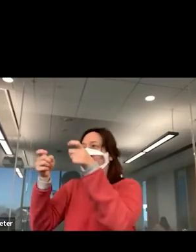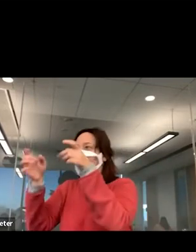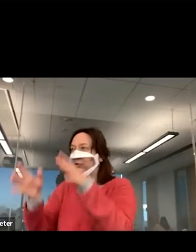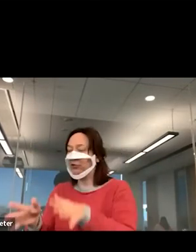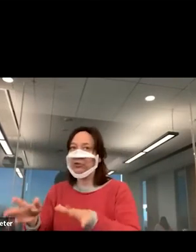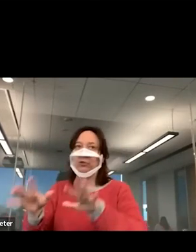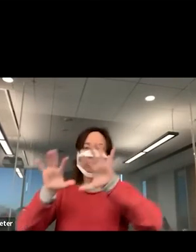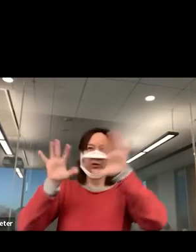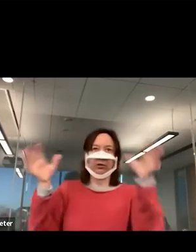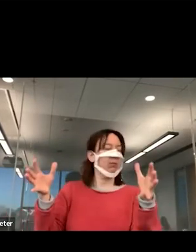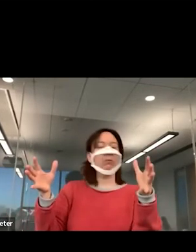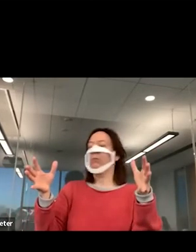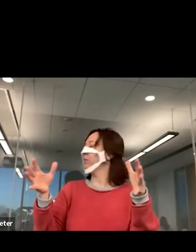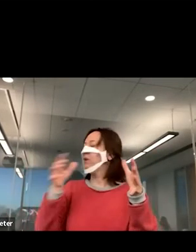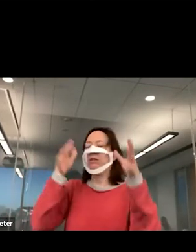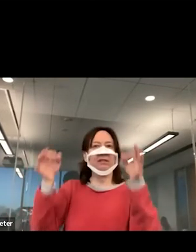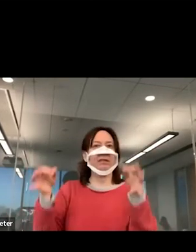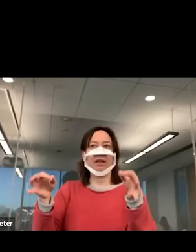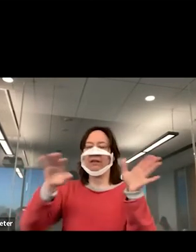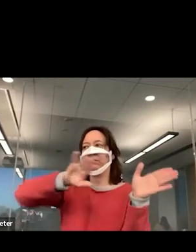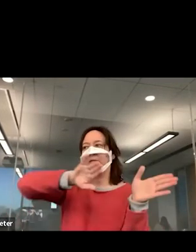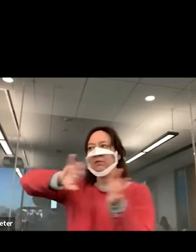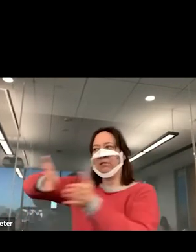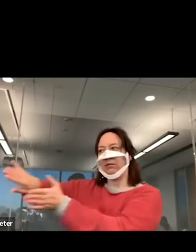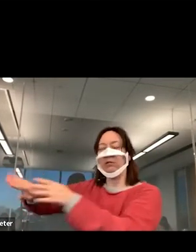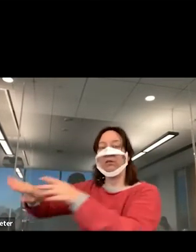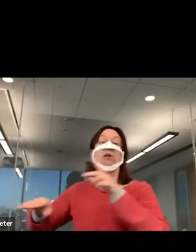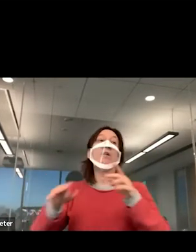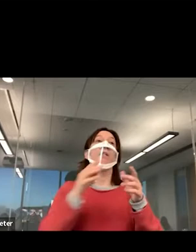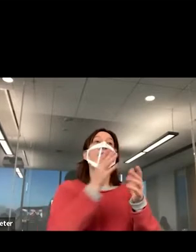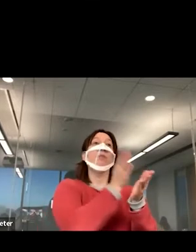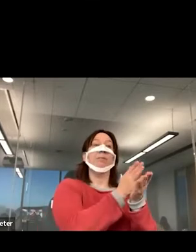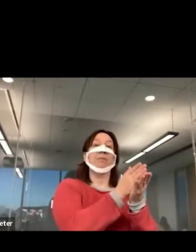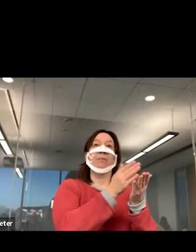when the person who's making a decision about whether you get an accommodation